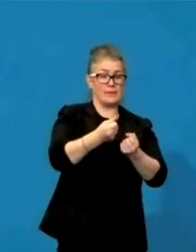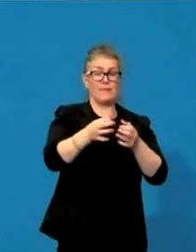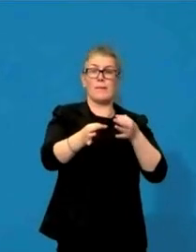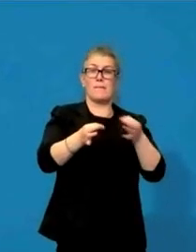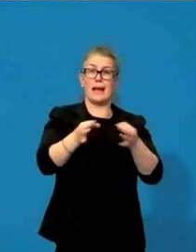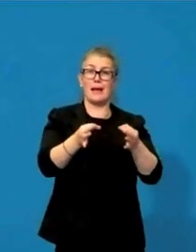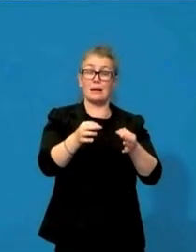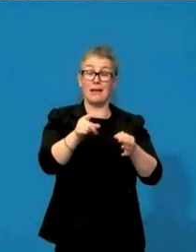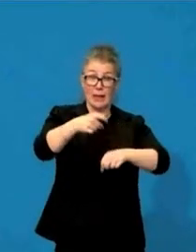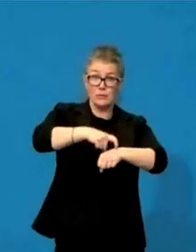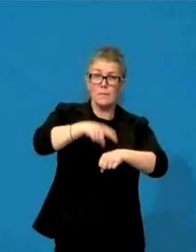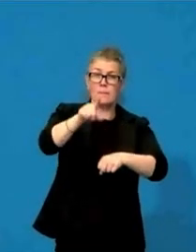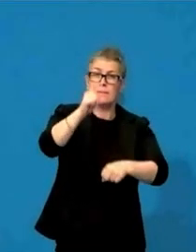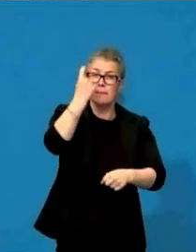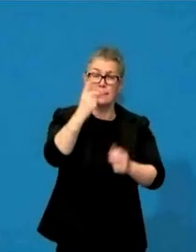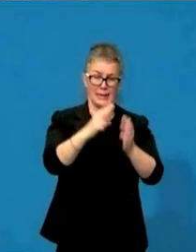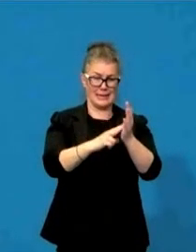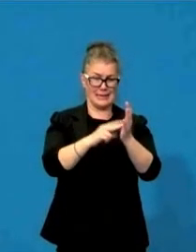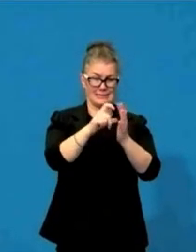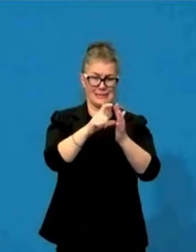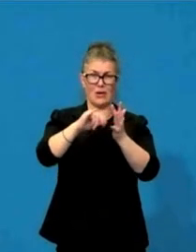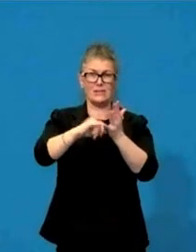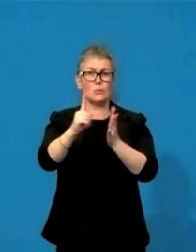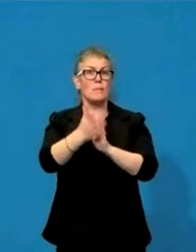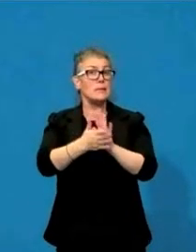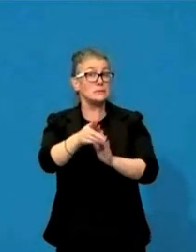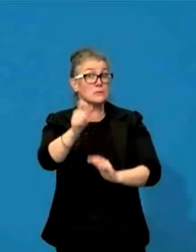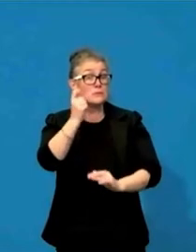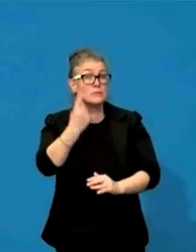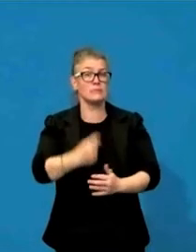back then what the NDIS was about? Not at the start.